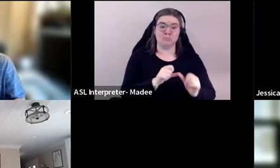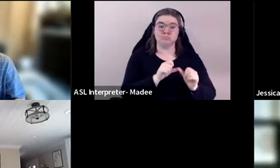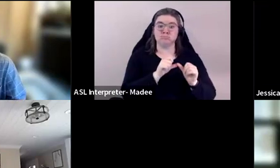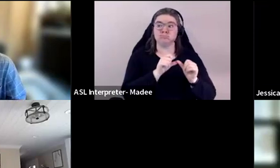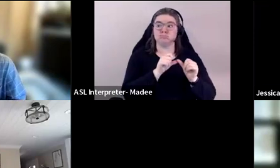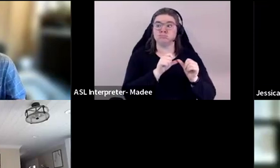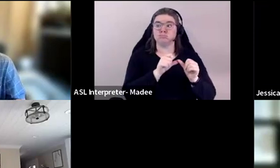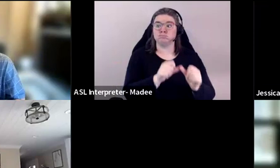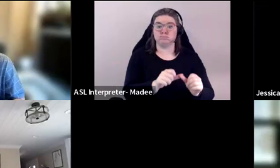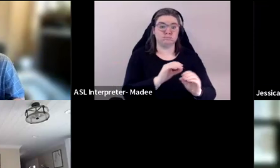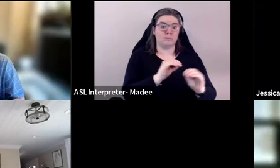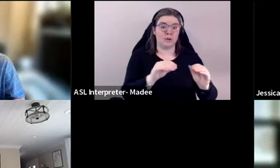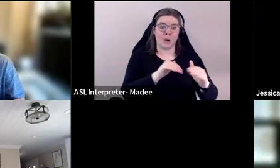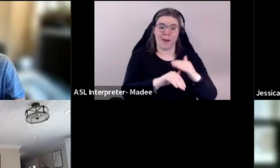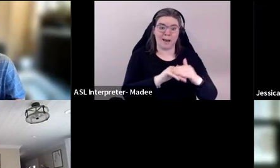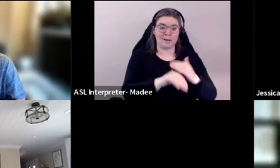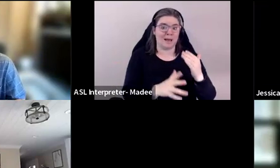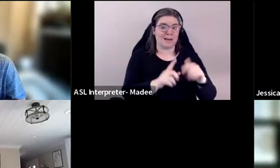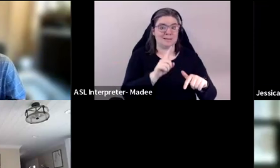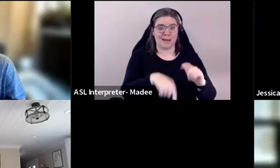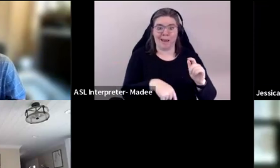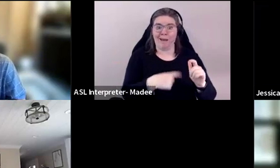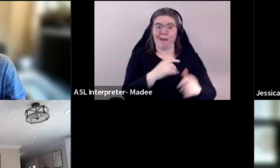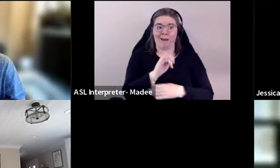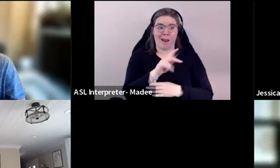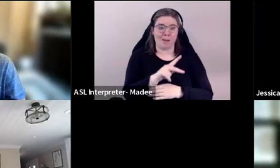Don Dew: that access to do that. And we changed